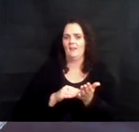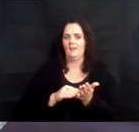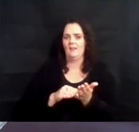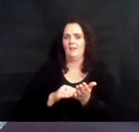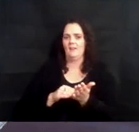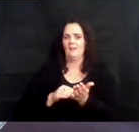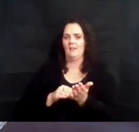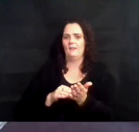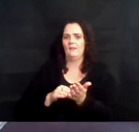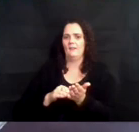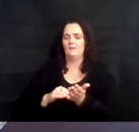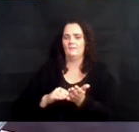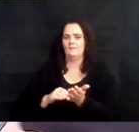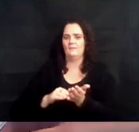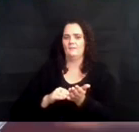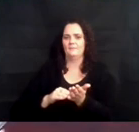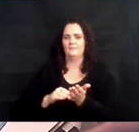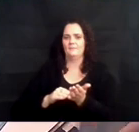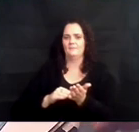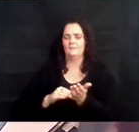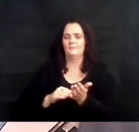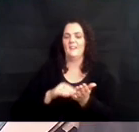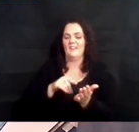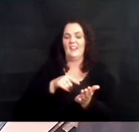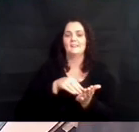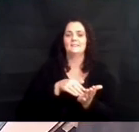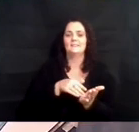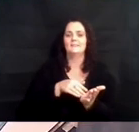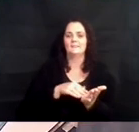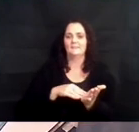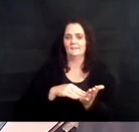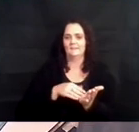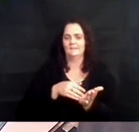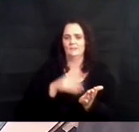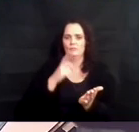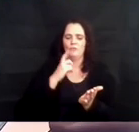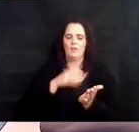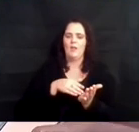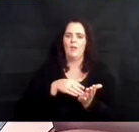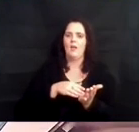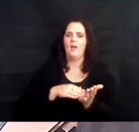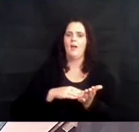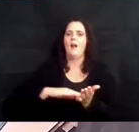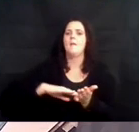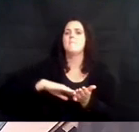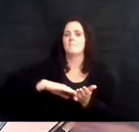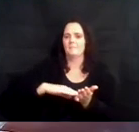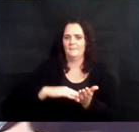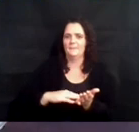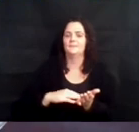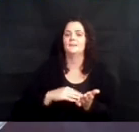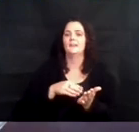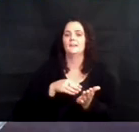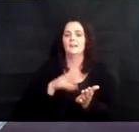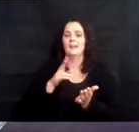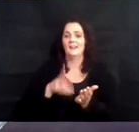more, move that cast shadow, I'm rotating that cast shadow counter clockwise, there, take another frame.